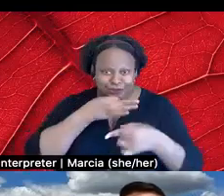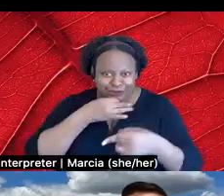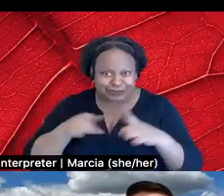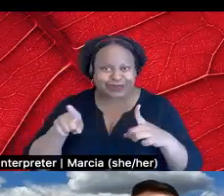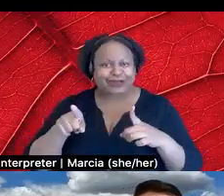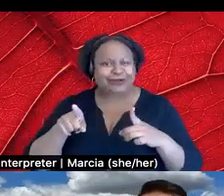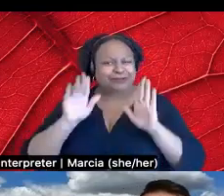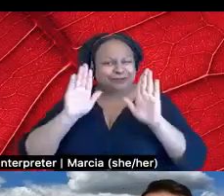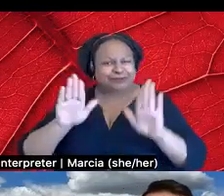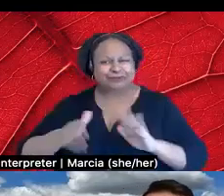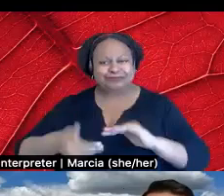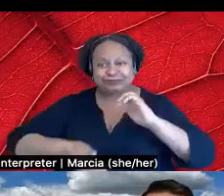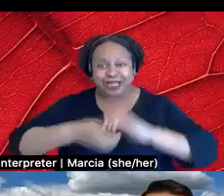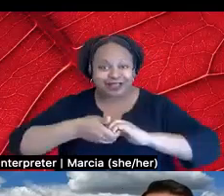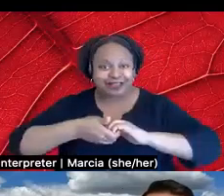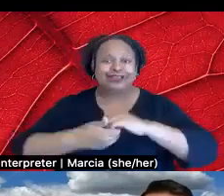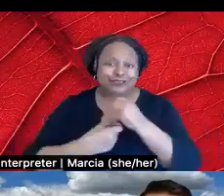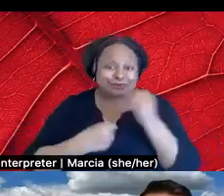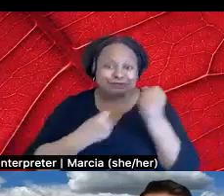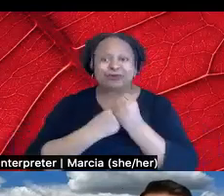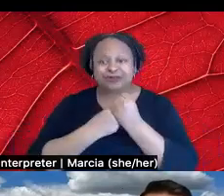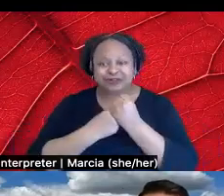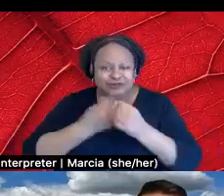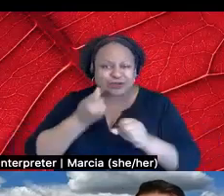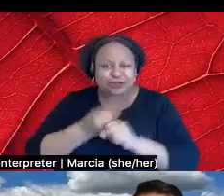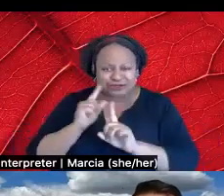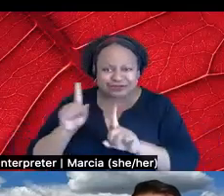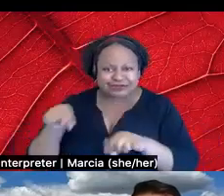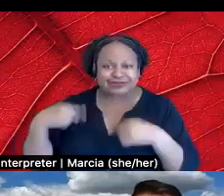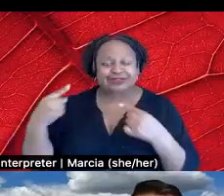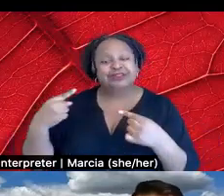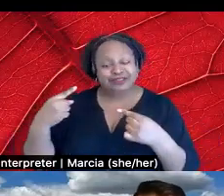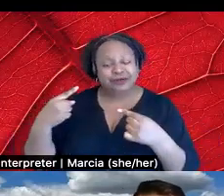ally and supporter in our work over the last few years and just a wonderful human being.